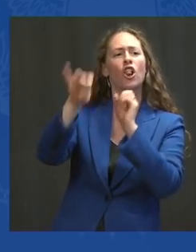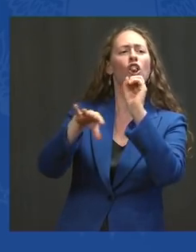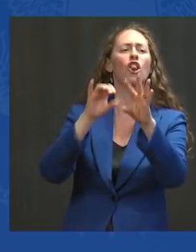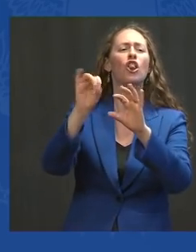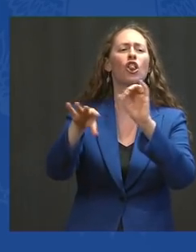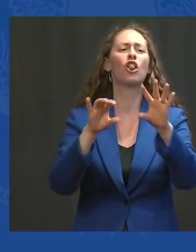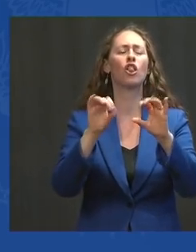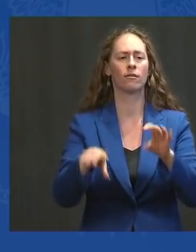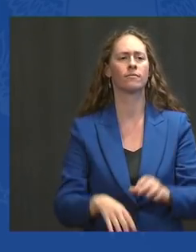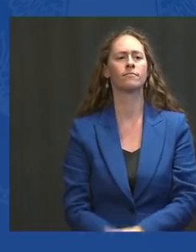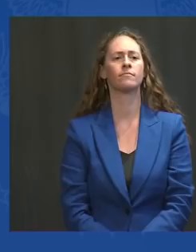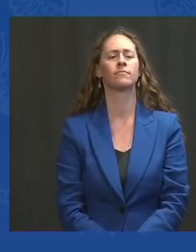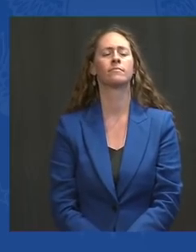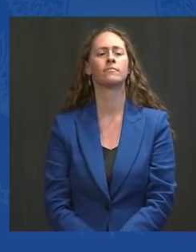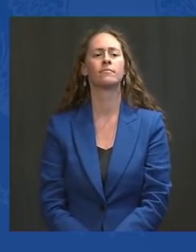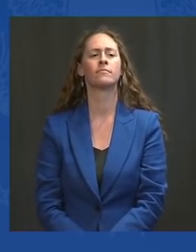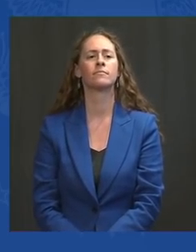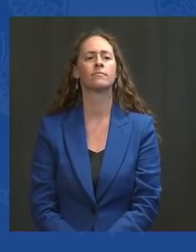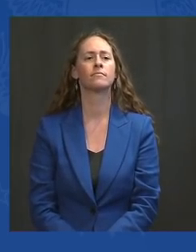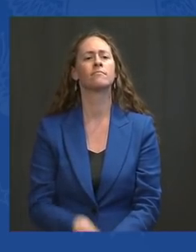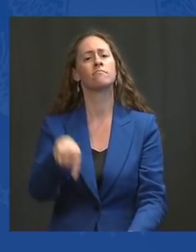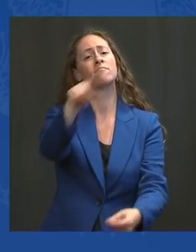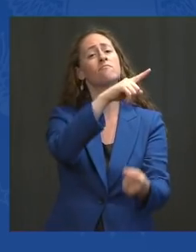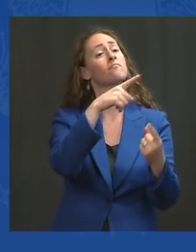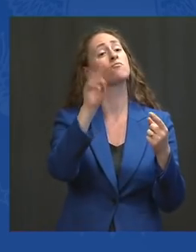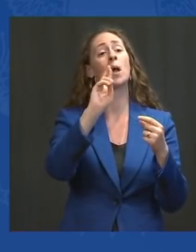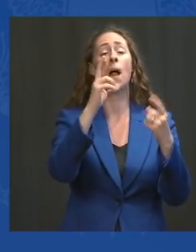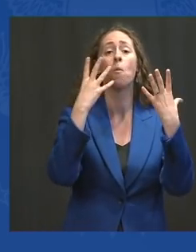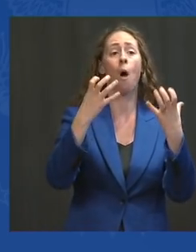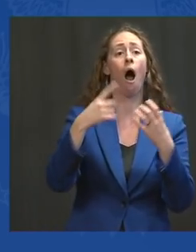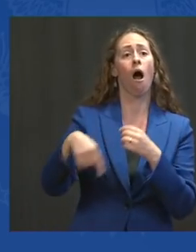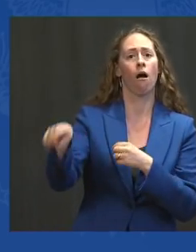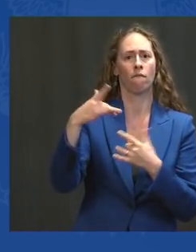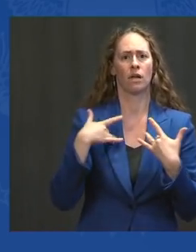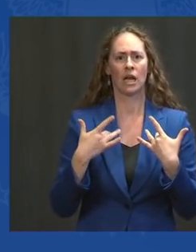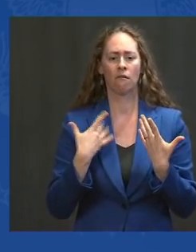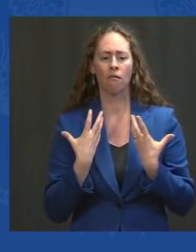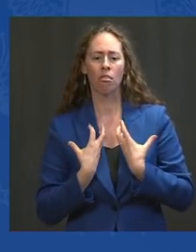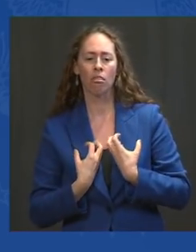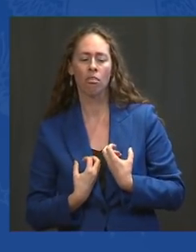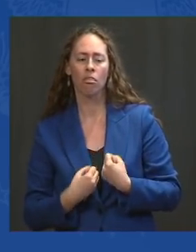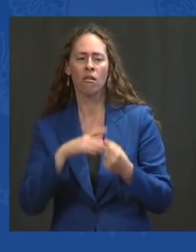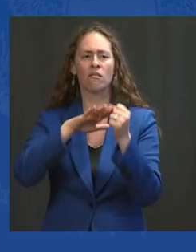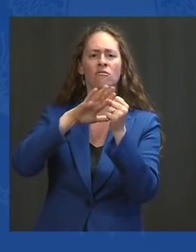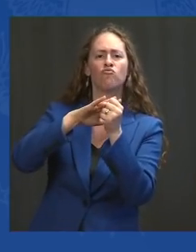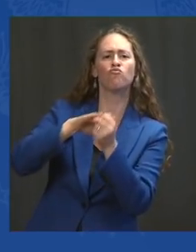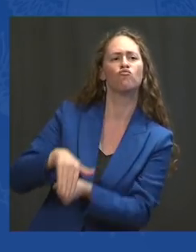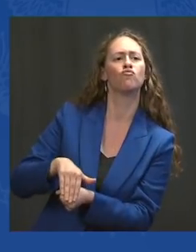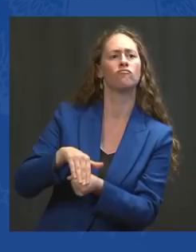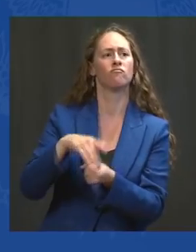[drive] farther and be able to be in a position where they wonder who's watching them and intimidating them;